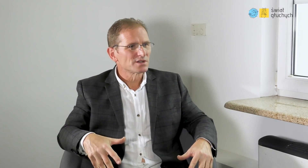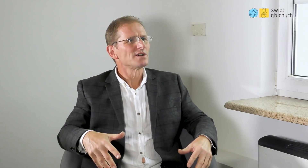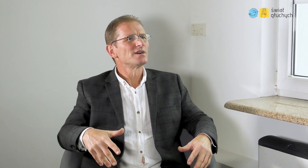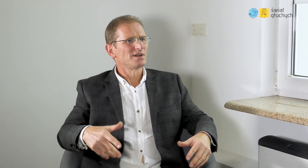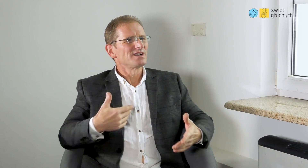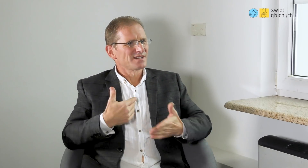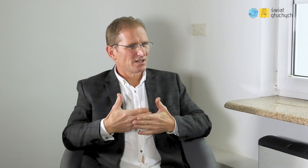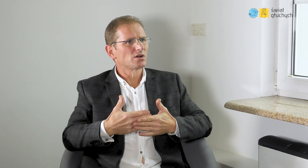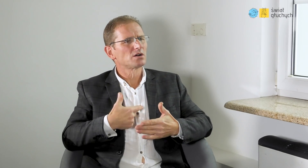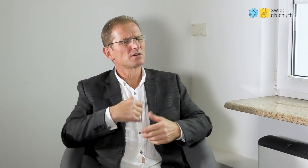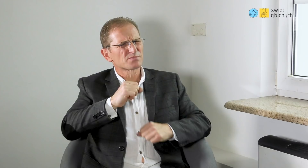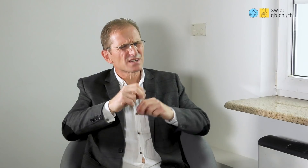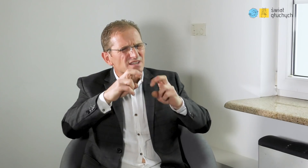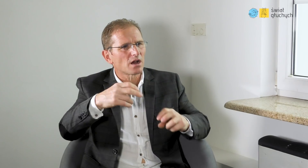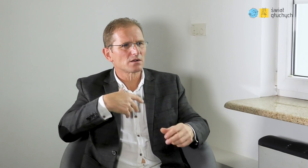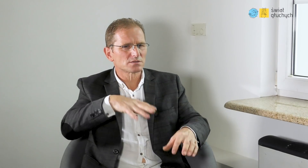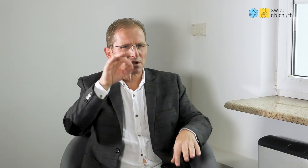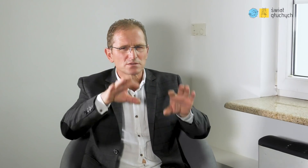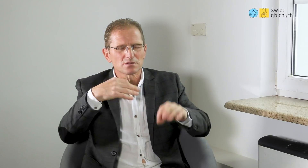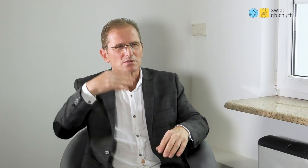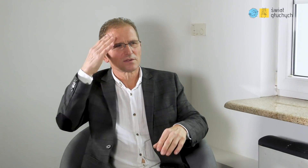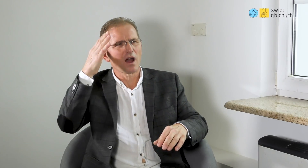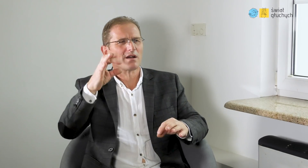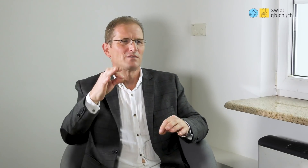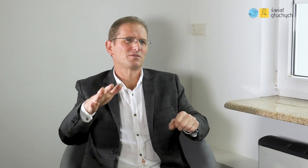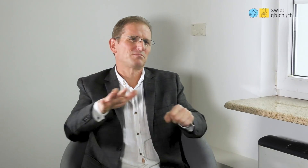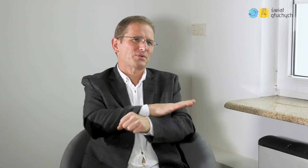I began to analyze the situation, delve into all these issues.